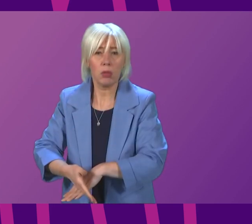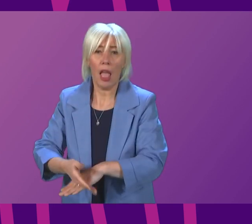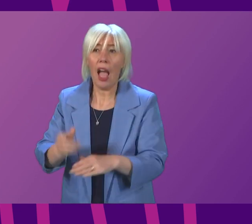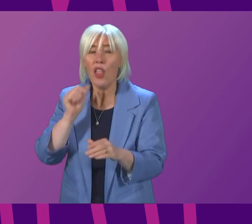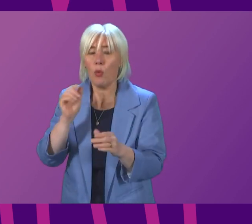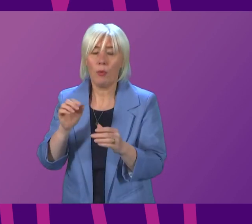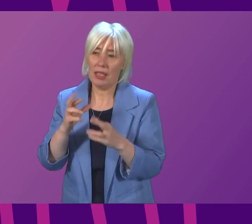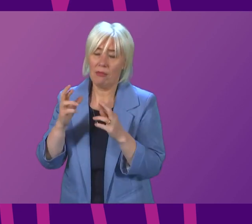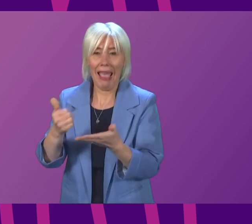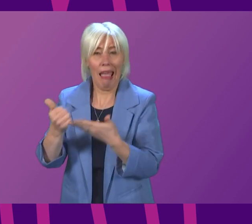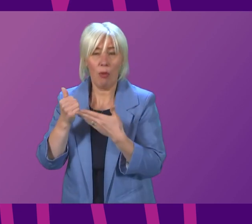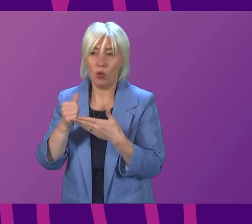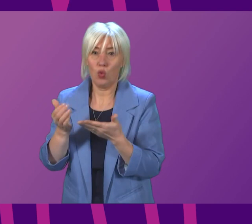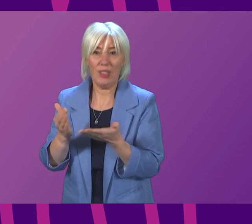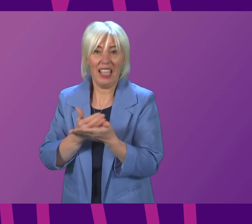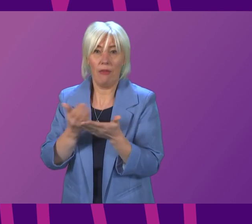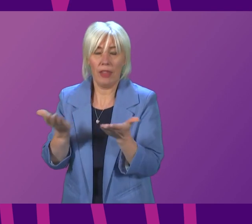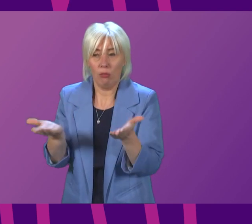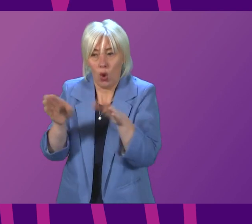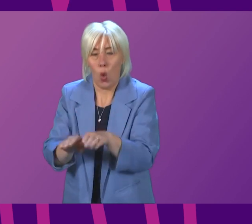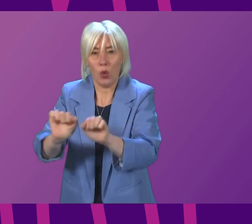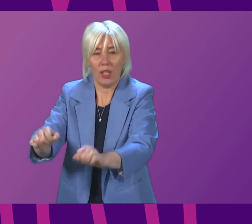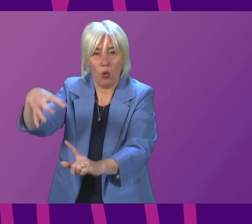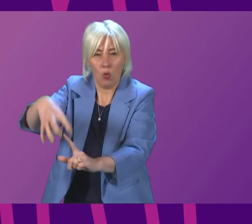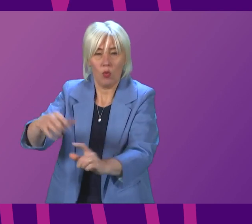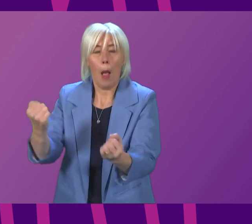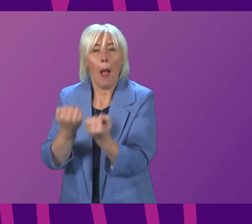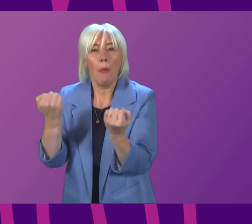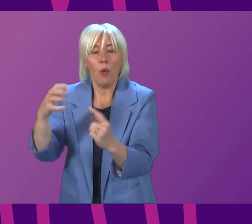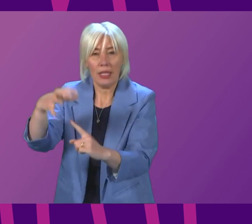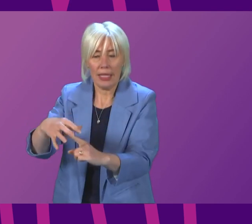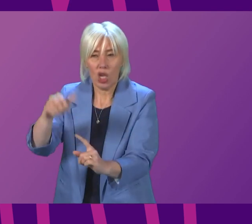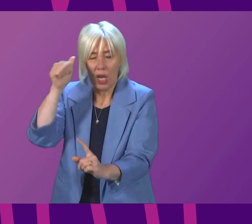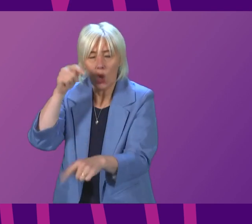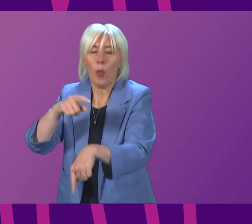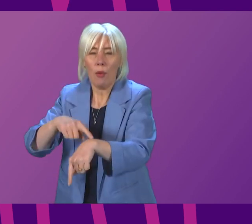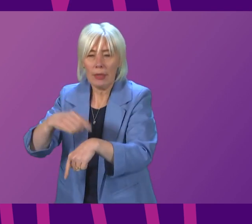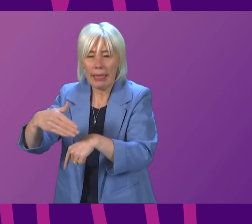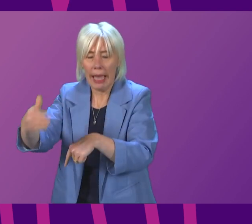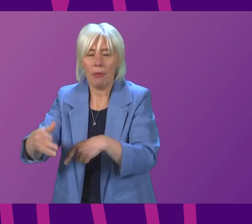Although that process will take time, we must plan and invest in the green transition of North Ayrshire.